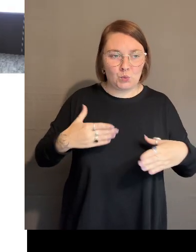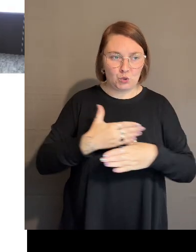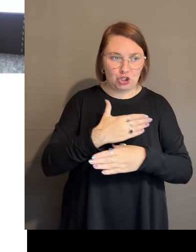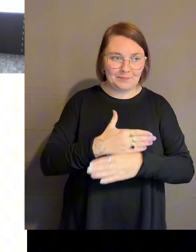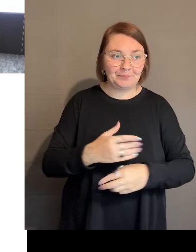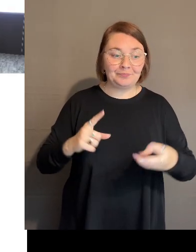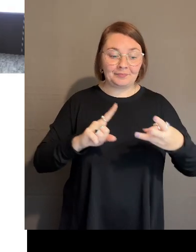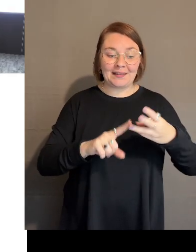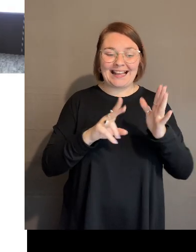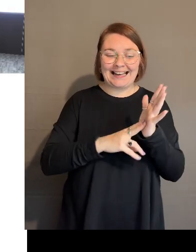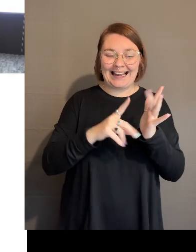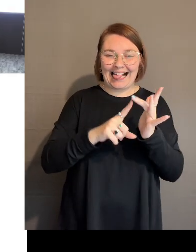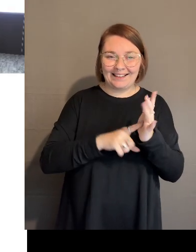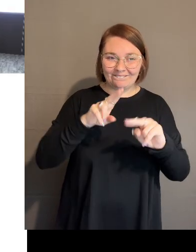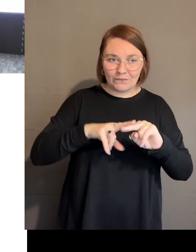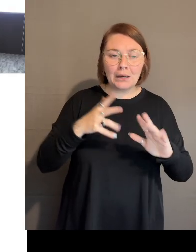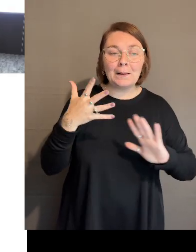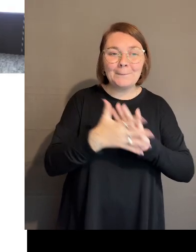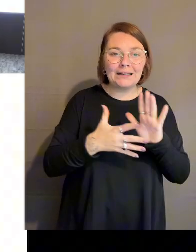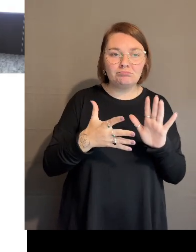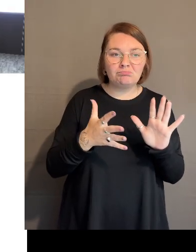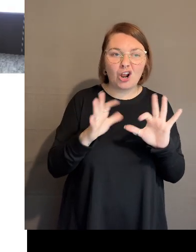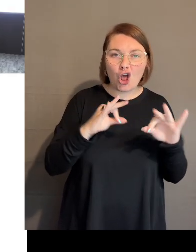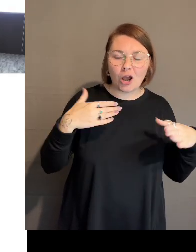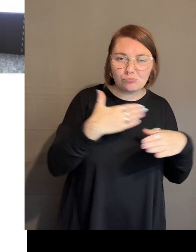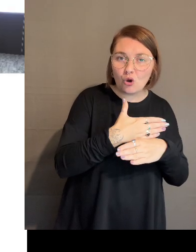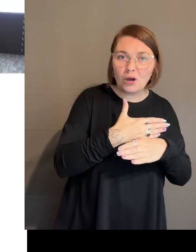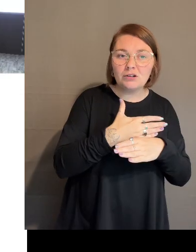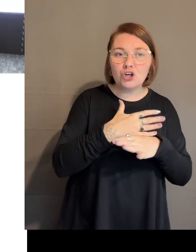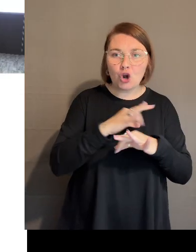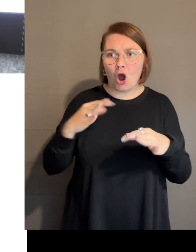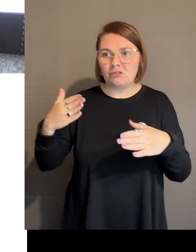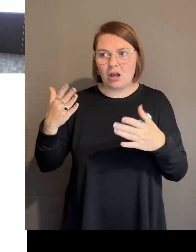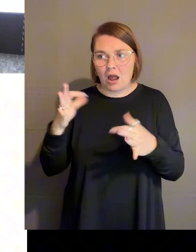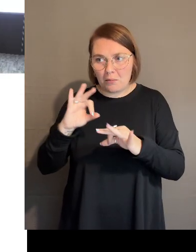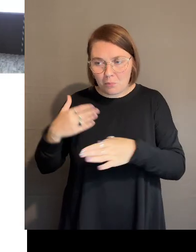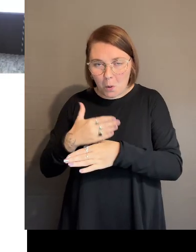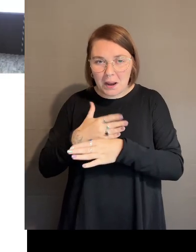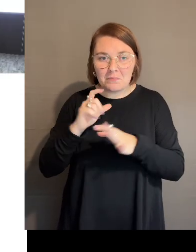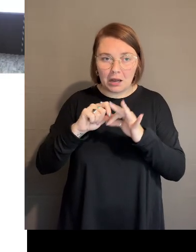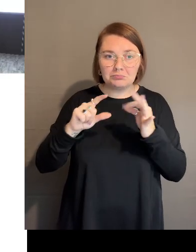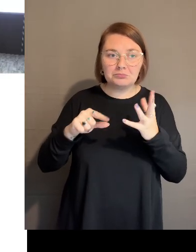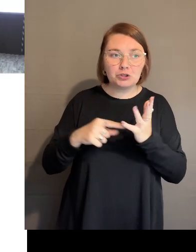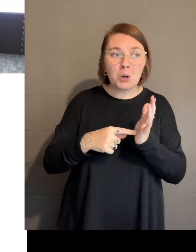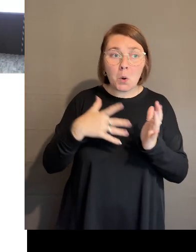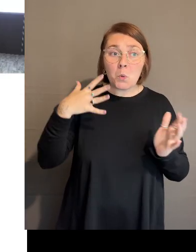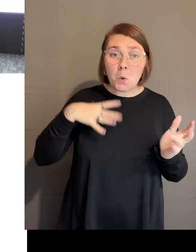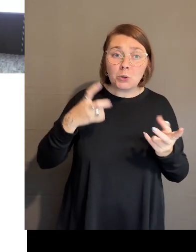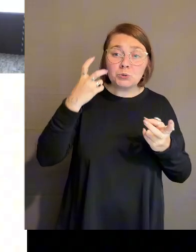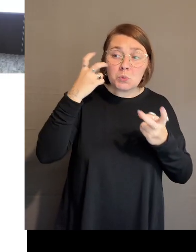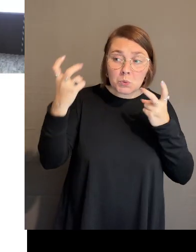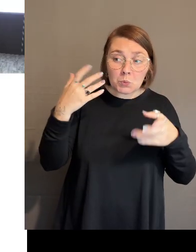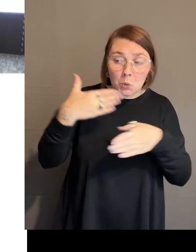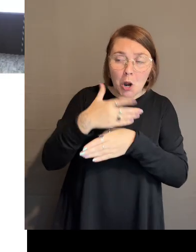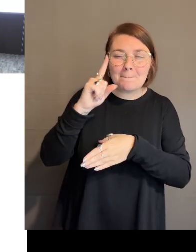NEOF refers to those neither employed nor unemployed, including those seeking work but not available to start.